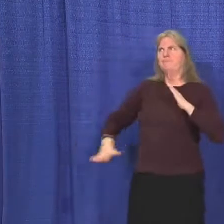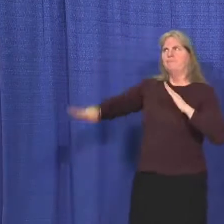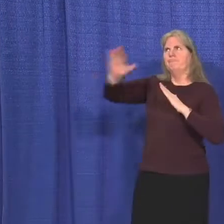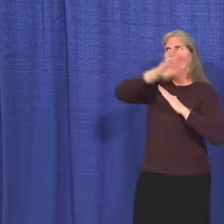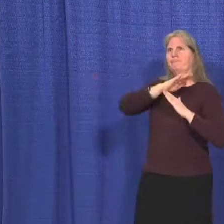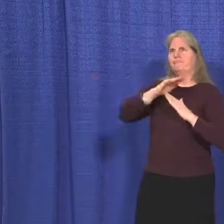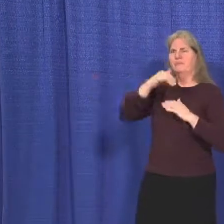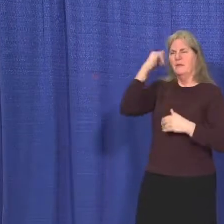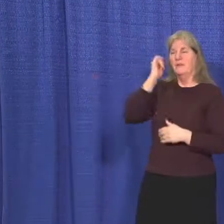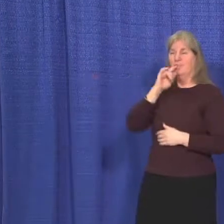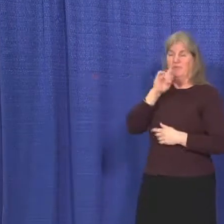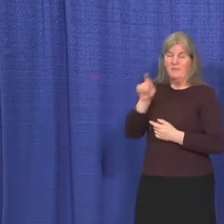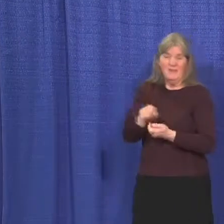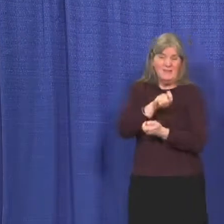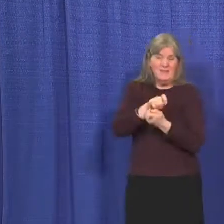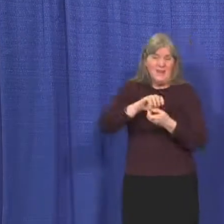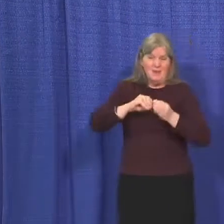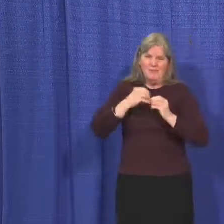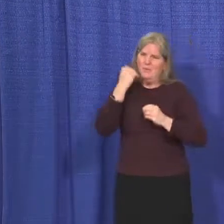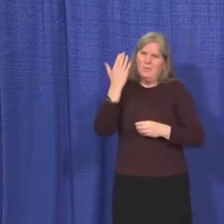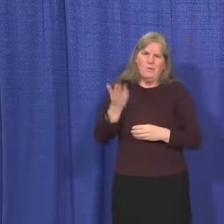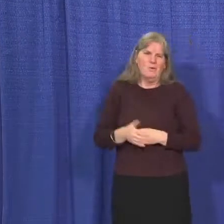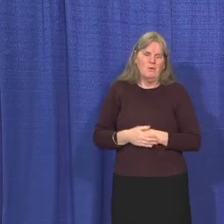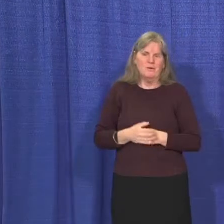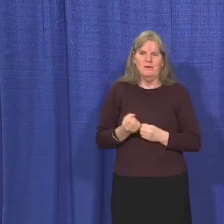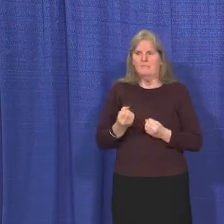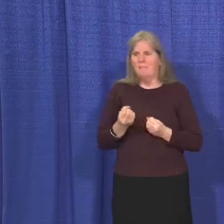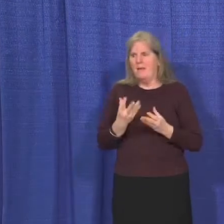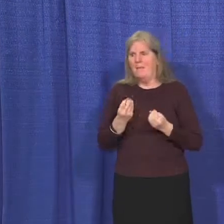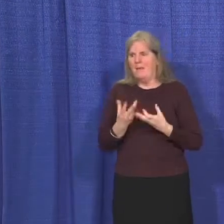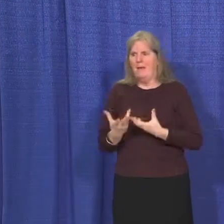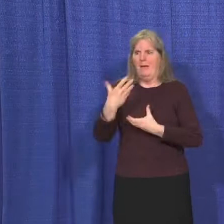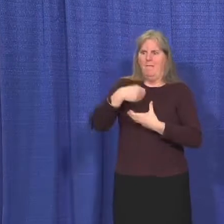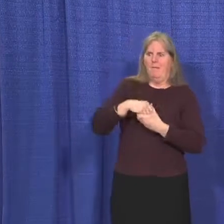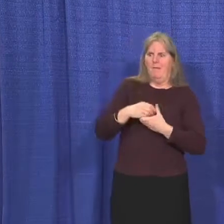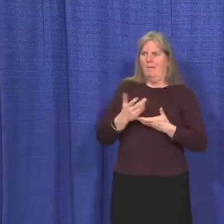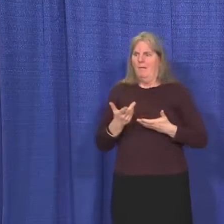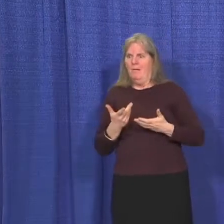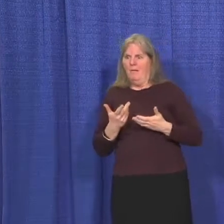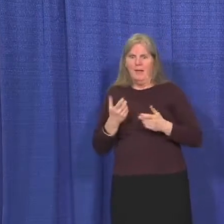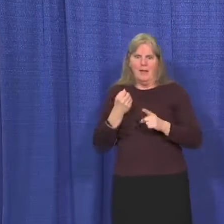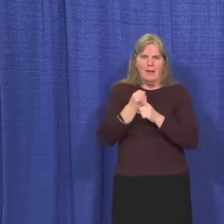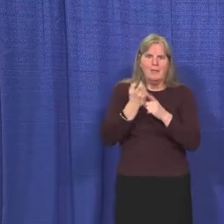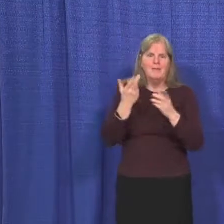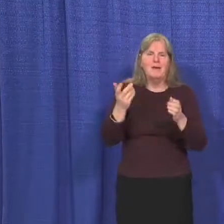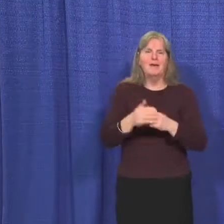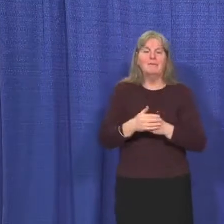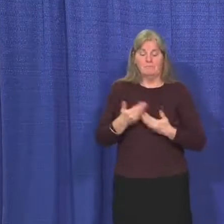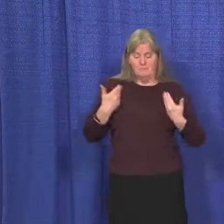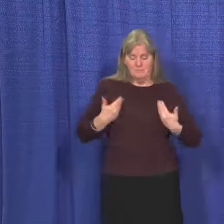community. Again, we don't know the exact number. There are so many variables in play.